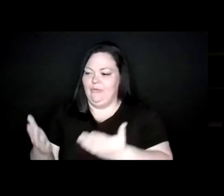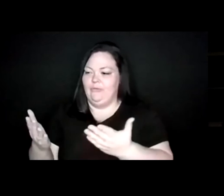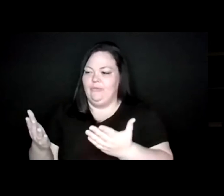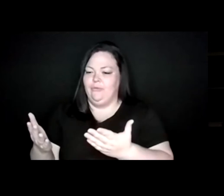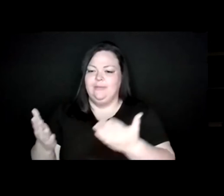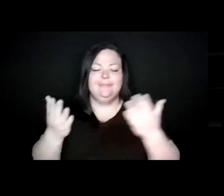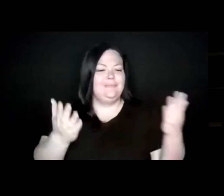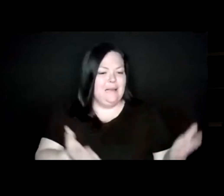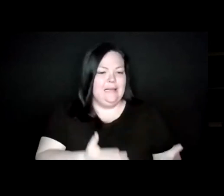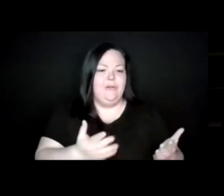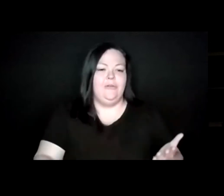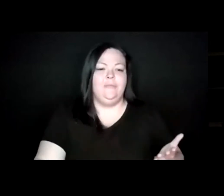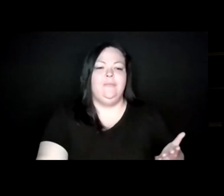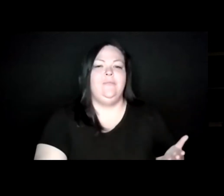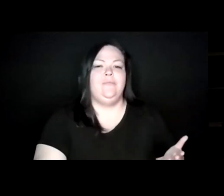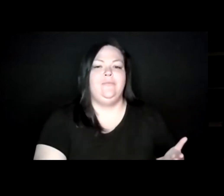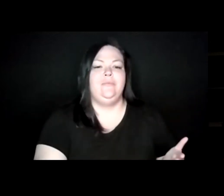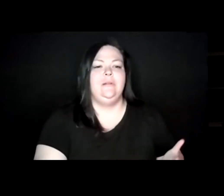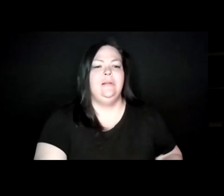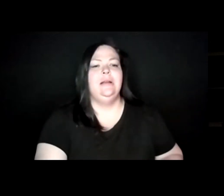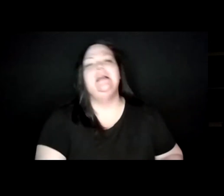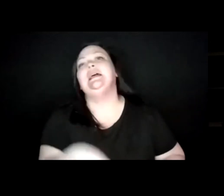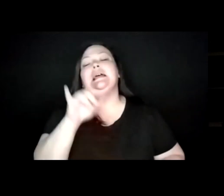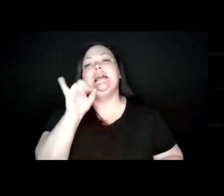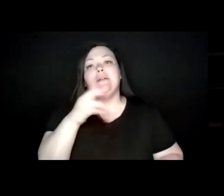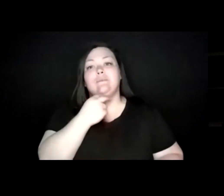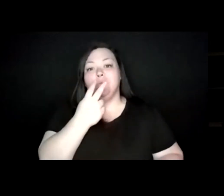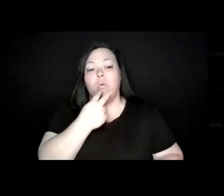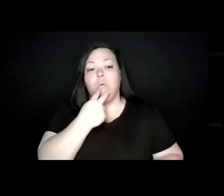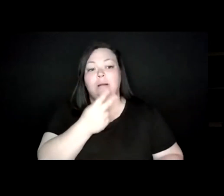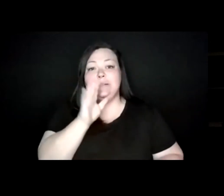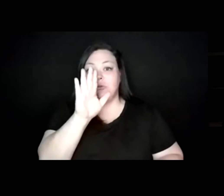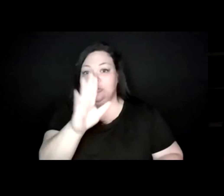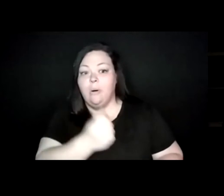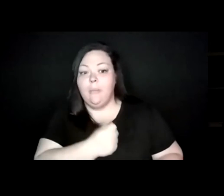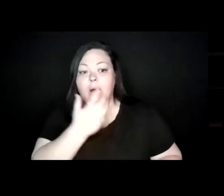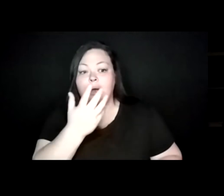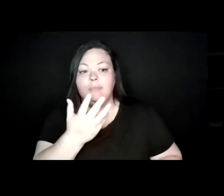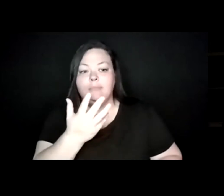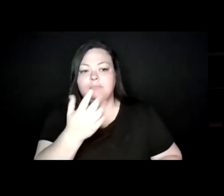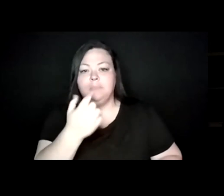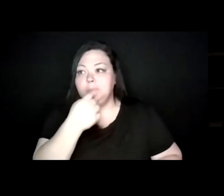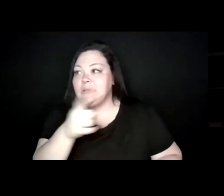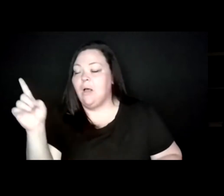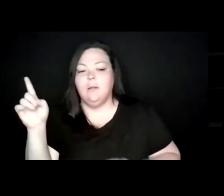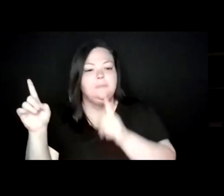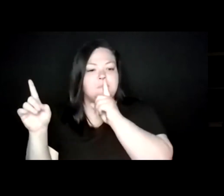and here// If the voice is your poem/ I won’t tell anyone/ how the volta/ ends./